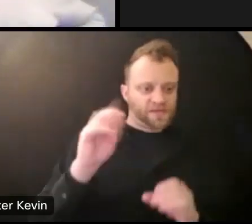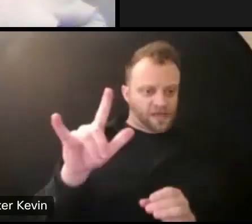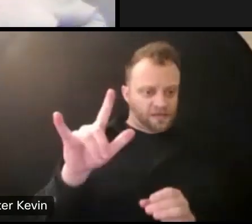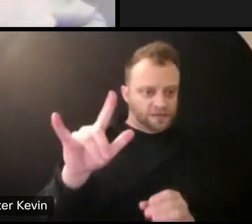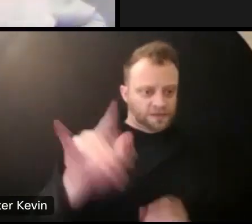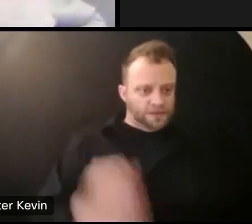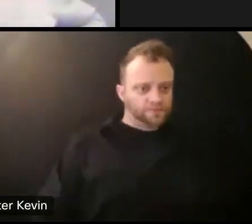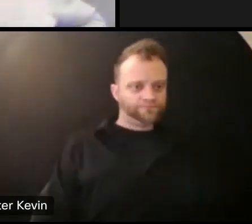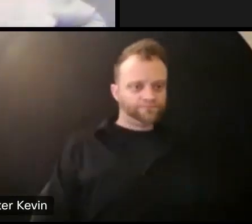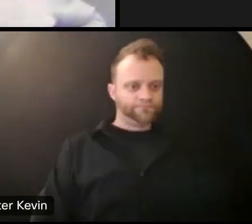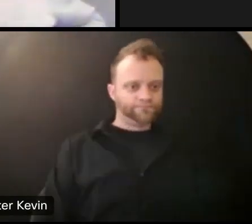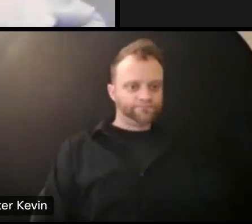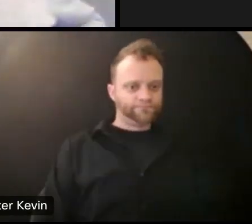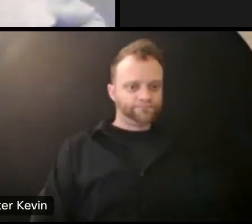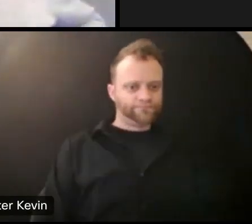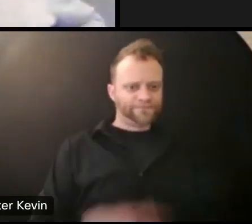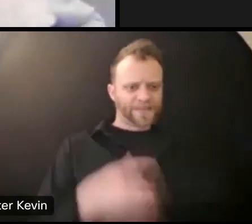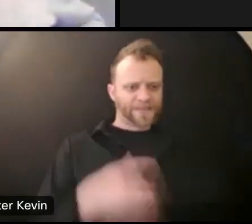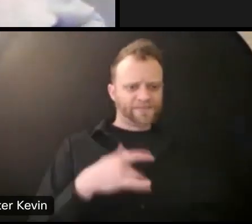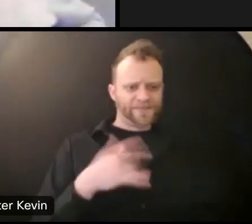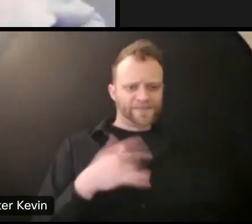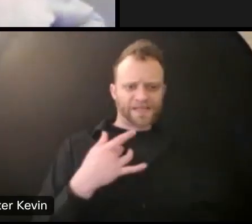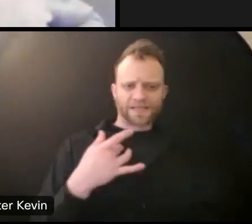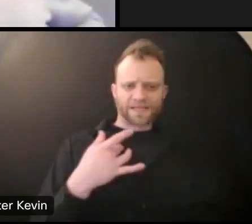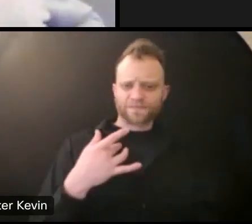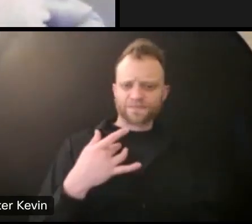I feel like I lost Commissioner-elect Footer.